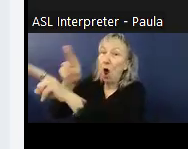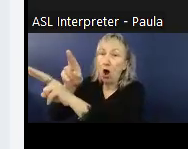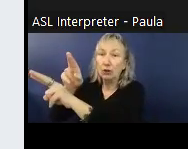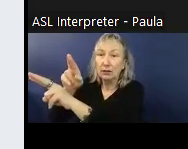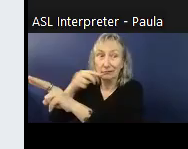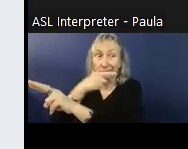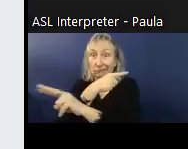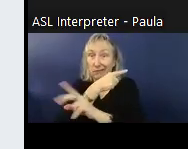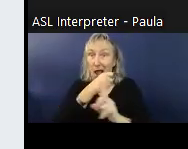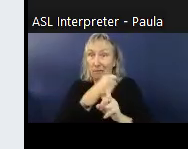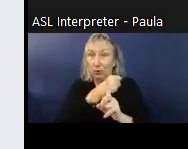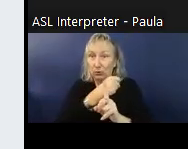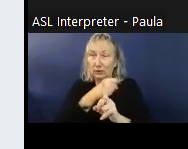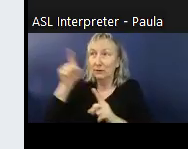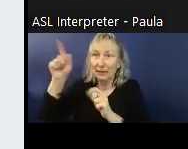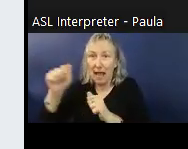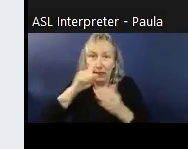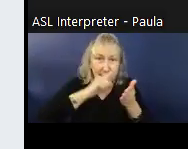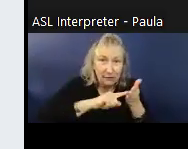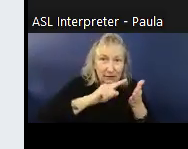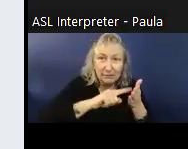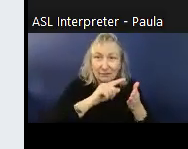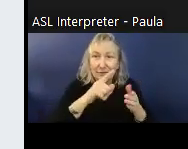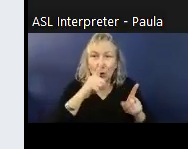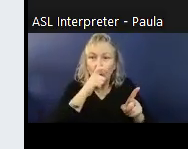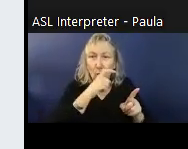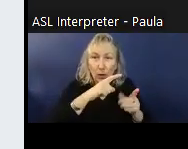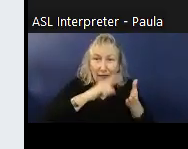the investigator to the site of a reported incident.